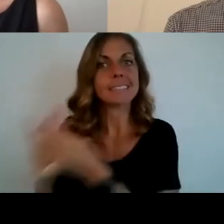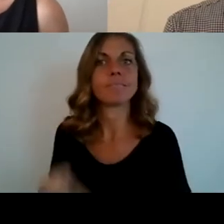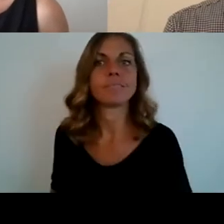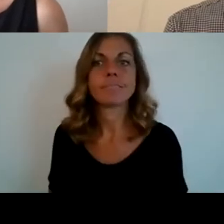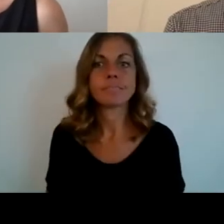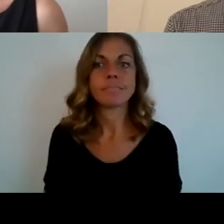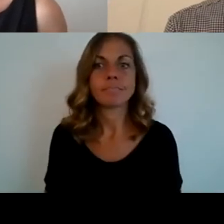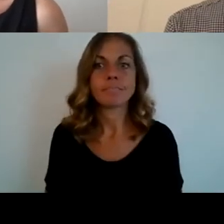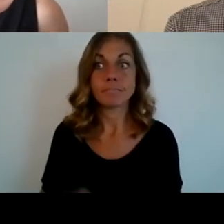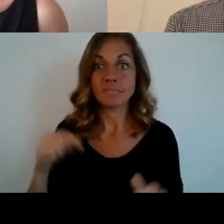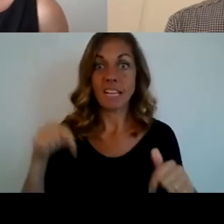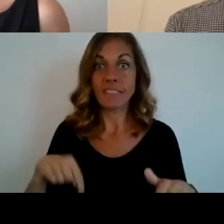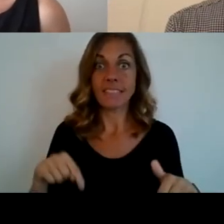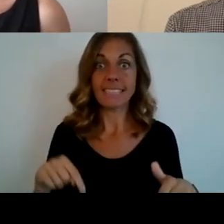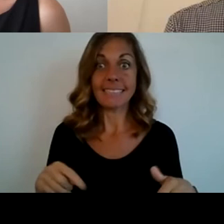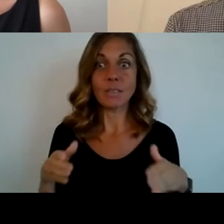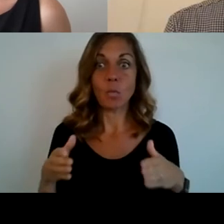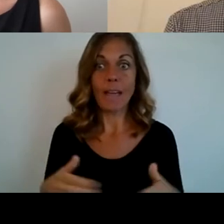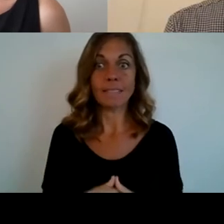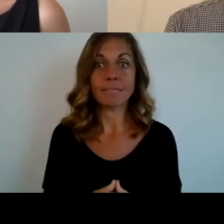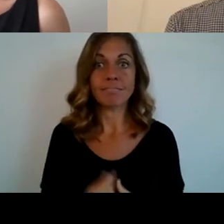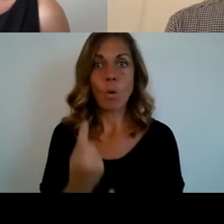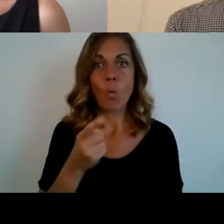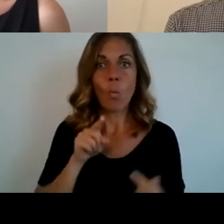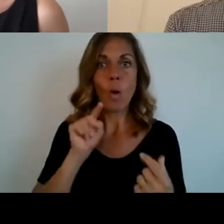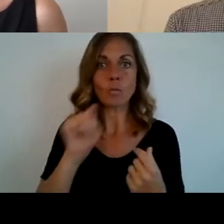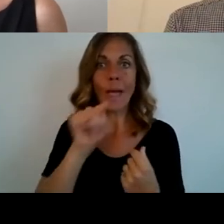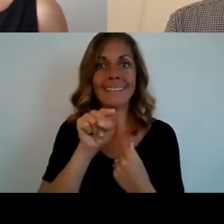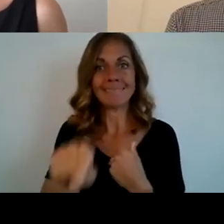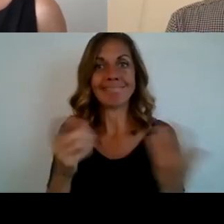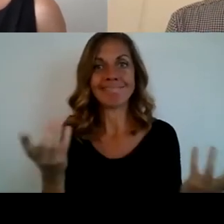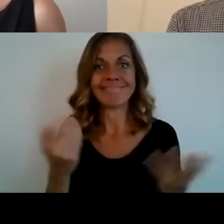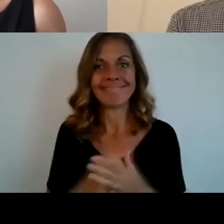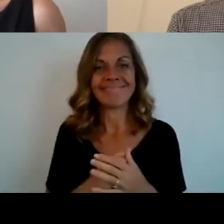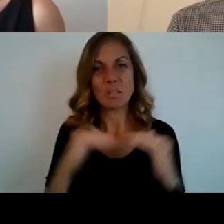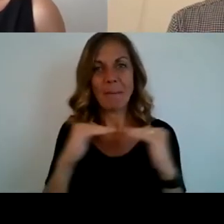this medium, you're just it's just one way, to be quite fair. Most people are livestreaming